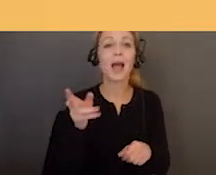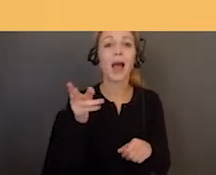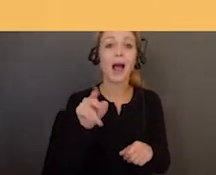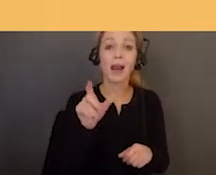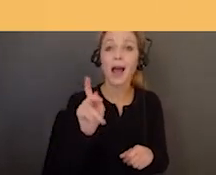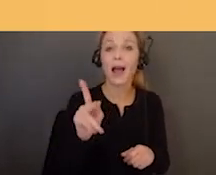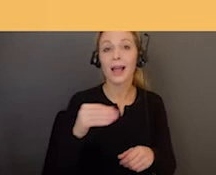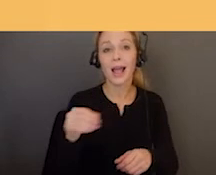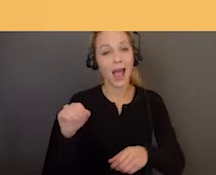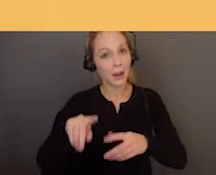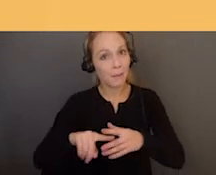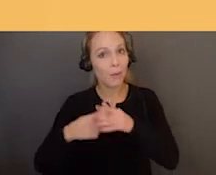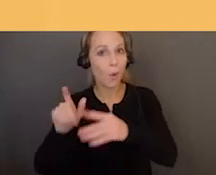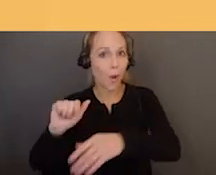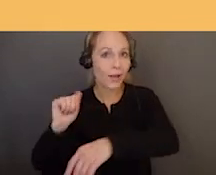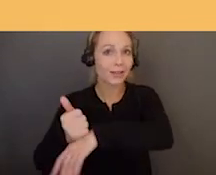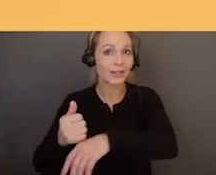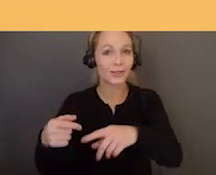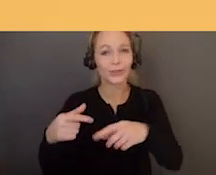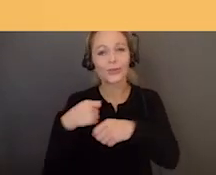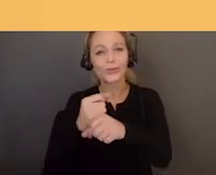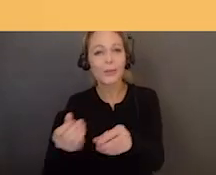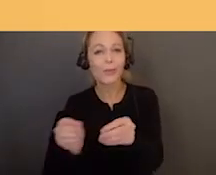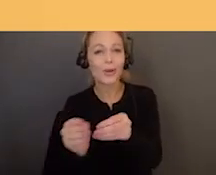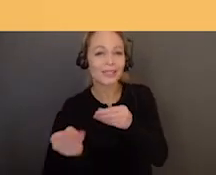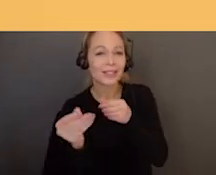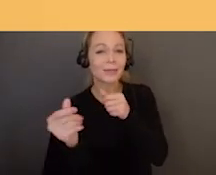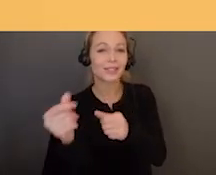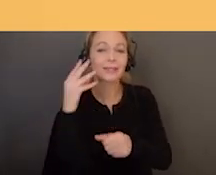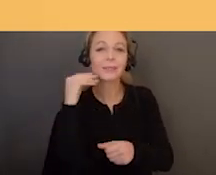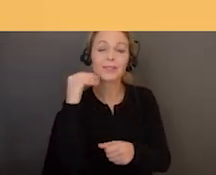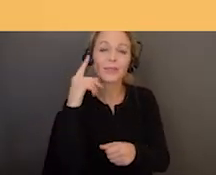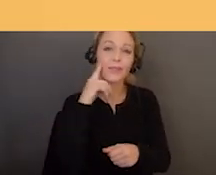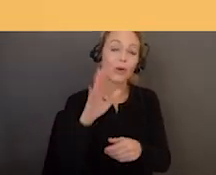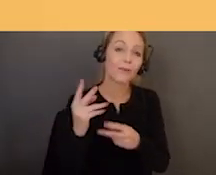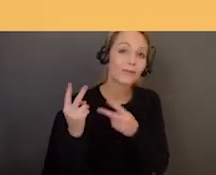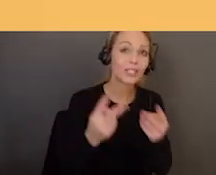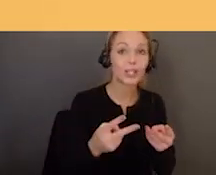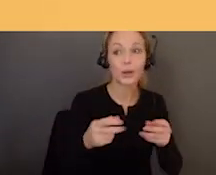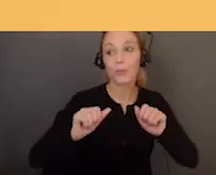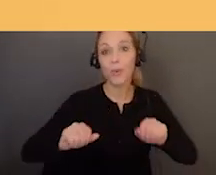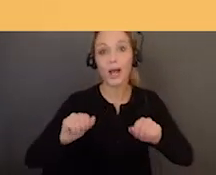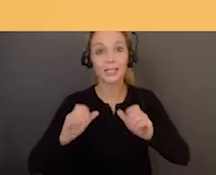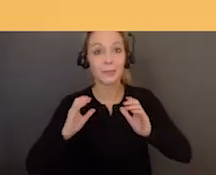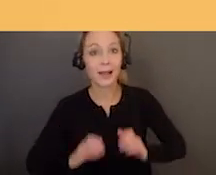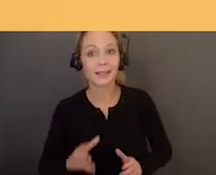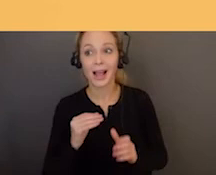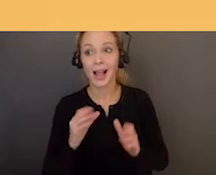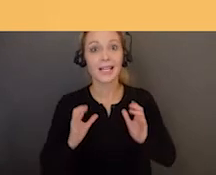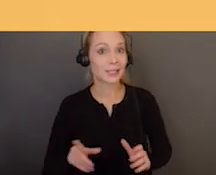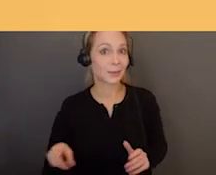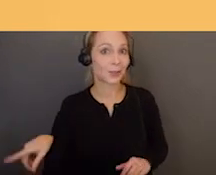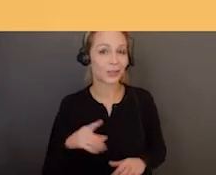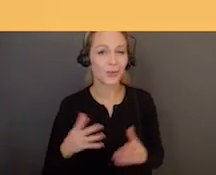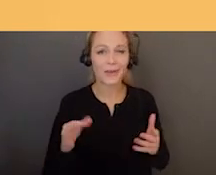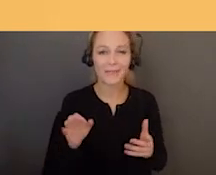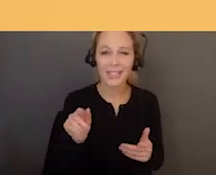TO HELP CREATE A MORE SEAMLESS EXPERIENCE FOR YOUR VISITORS, PROSPECTS, AND CUSTOMERS? WHAT FEATURES THAT WE TALKED ABOUT TODAY CAN YOU USE TO HELP MAKE THAT HAPPEN?